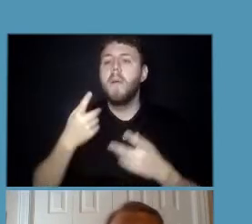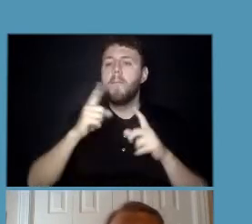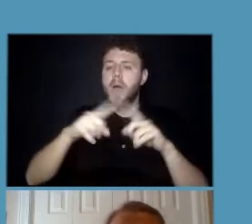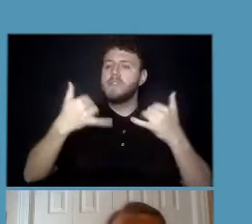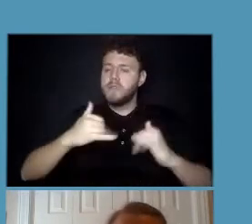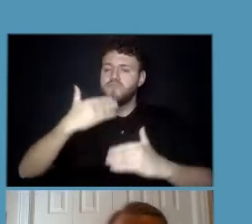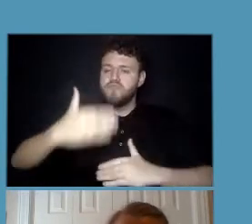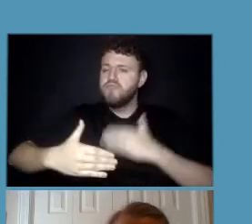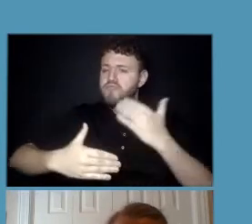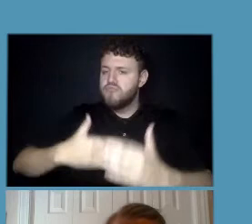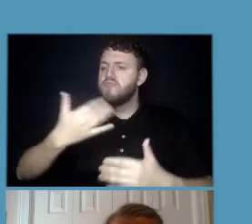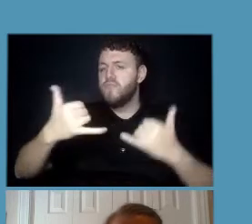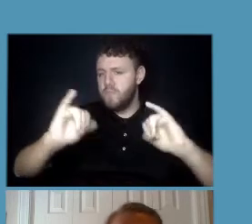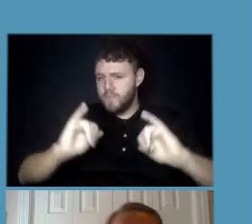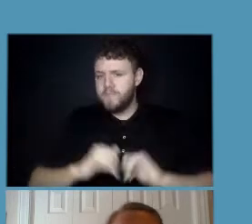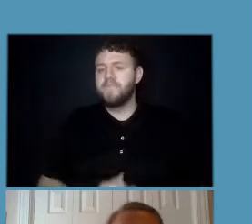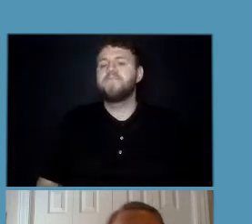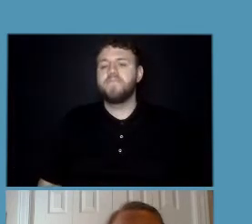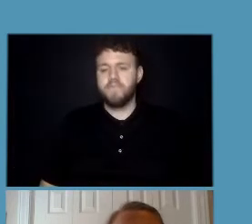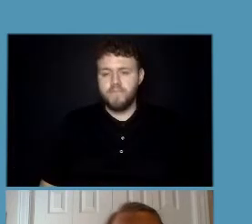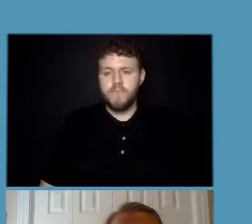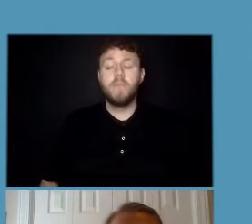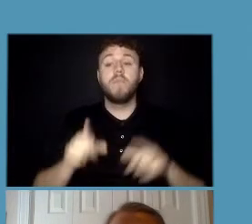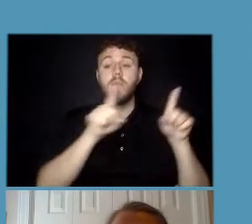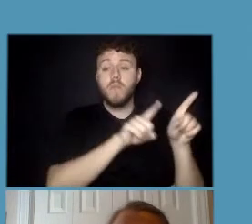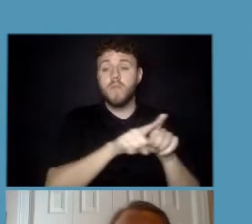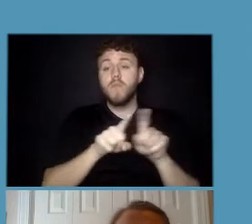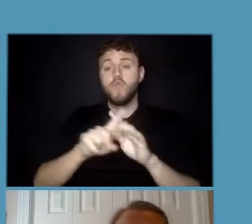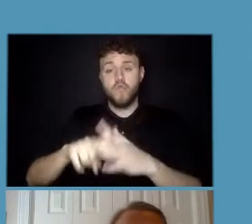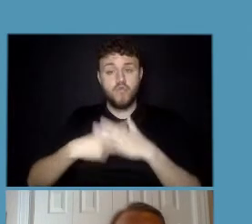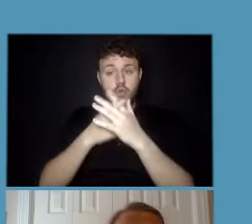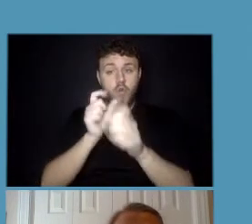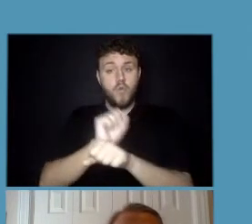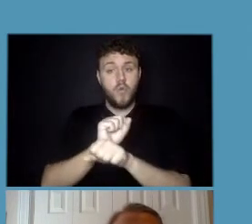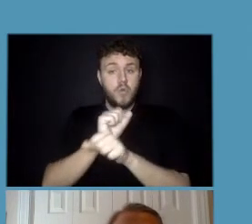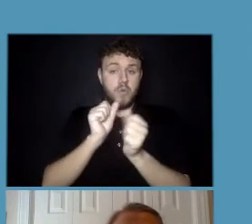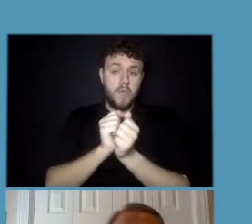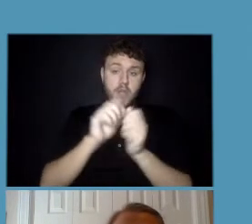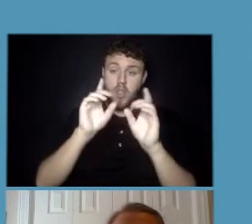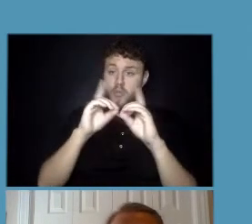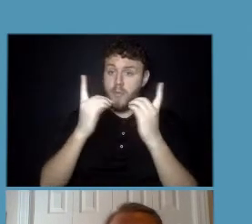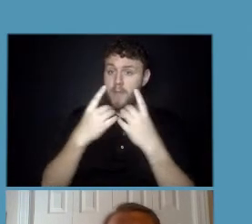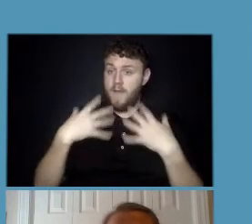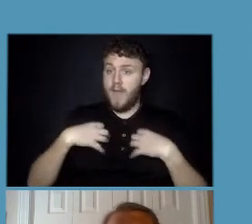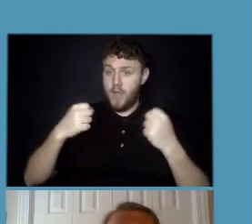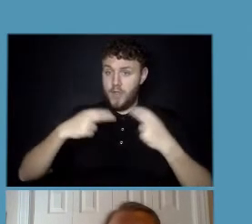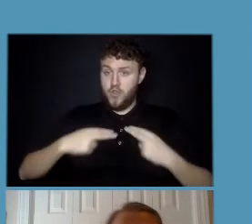that happen. And we have started working with the Department of Health and Human Services, services